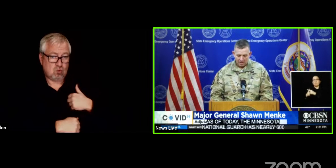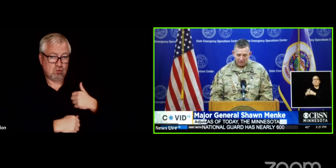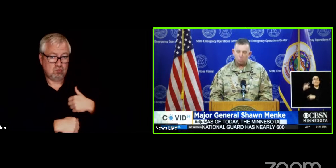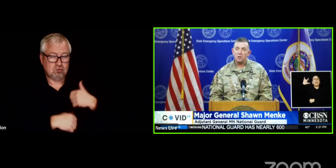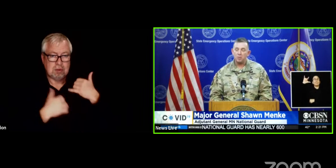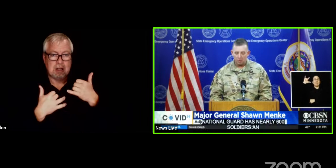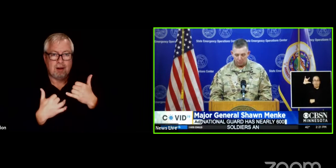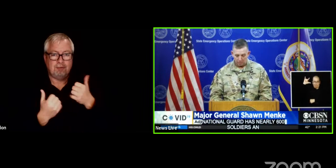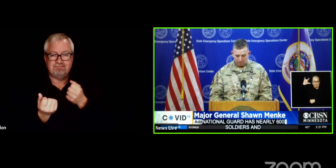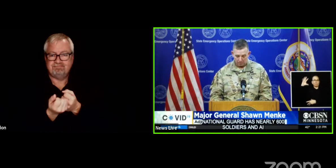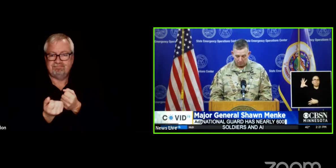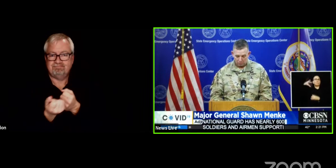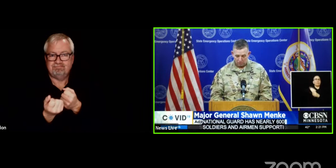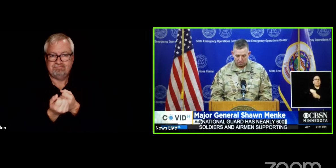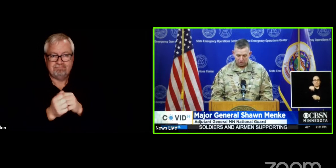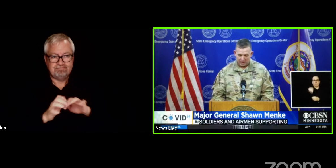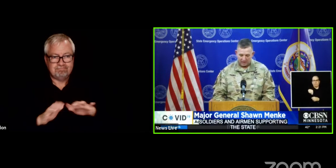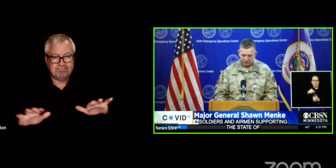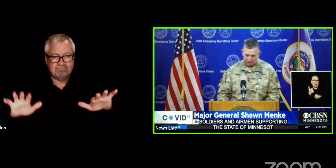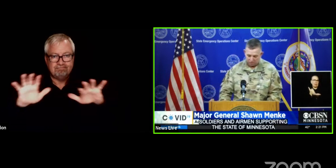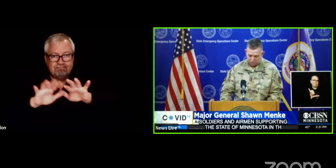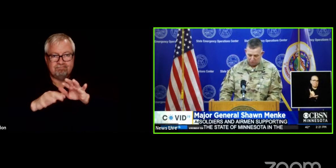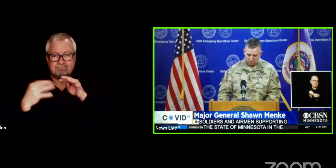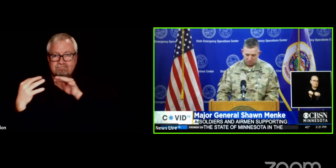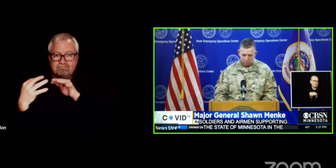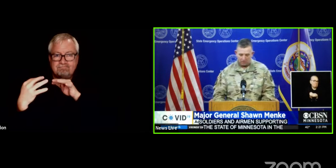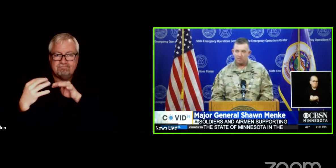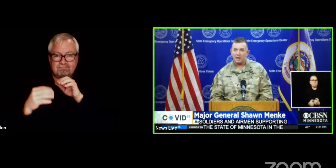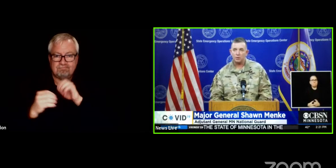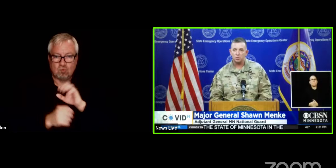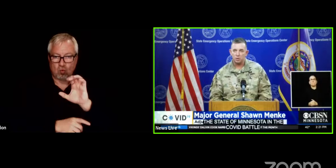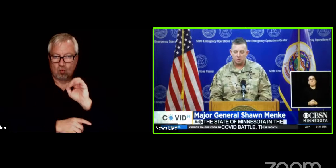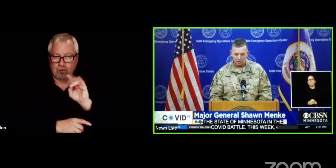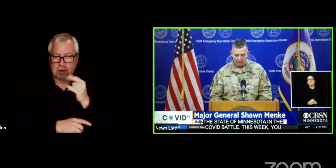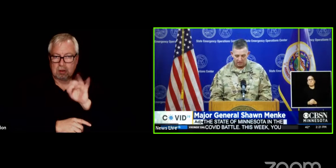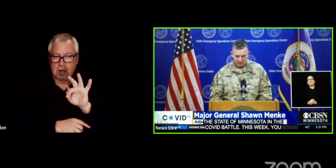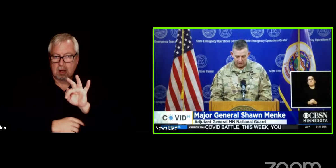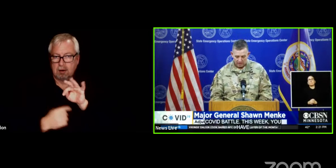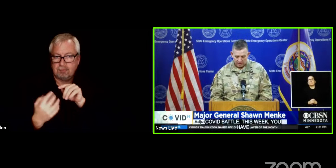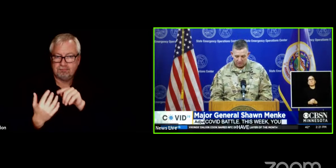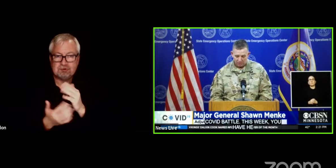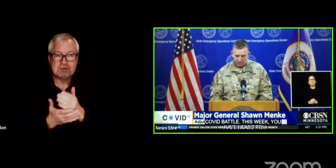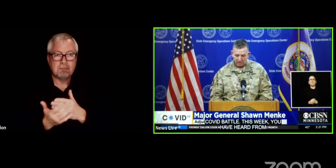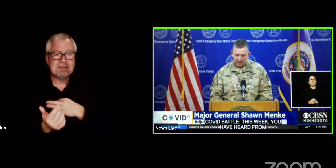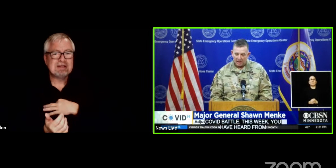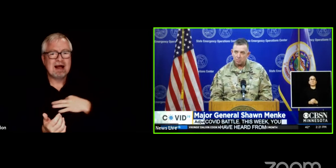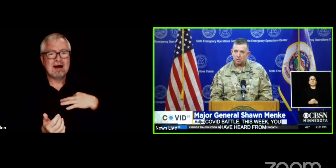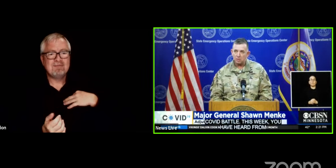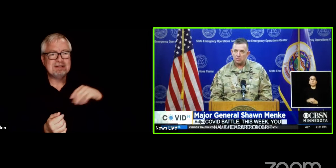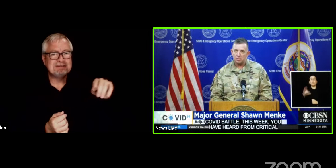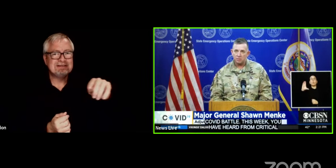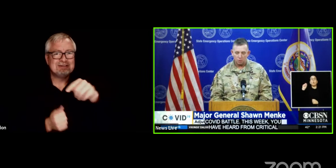THIS WEEK YOU'VE HEARD FROM CRITICAL STAFFING ISSUES DUE TO THE SPREAD OF THE VIRUS THROUGHOUT THE STATE. IT'S AFFECTING HOSPITALS, FIRST